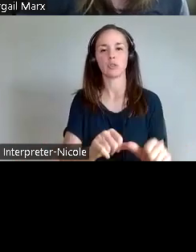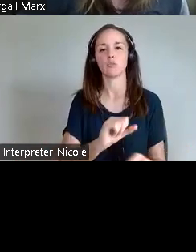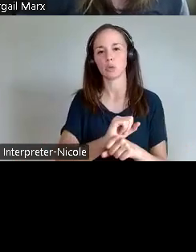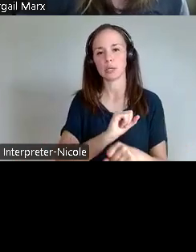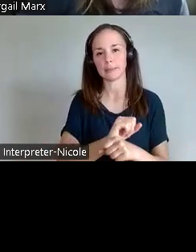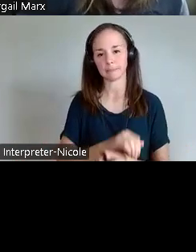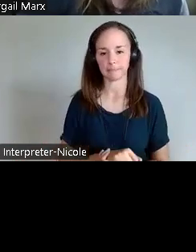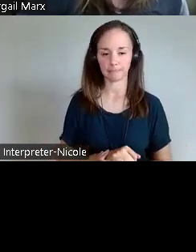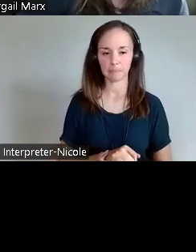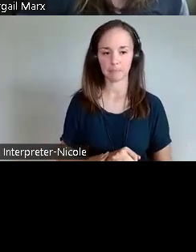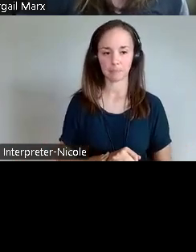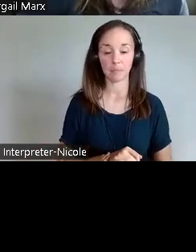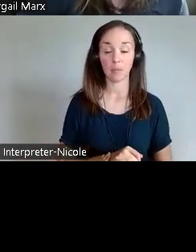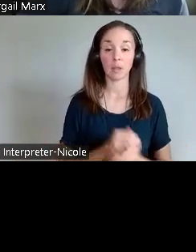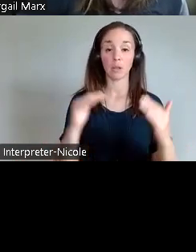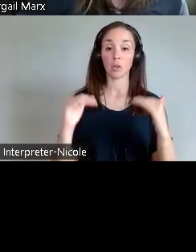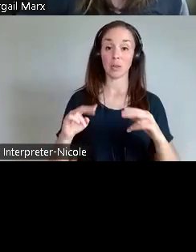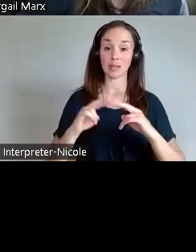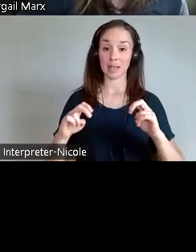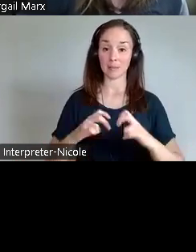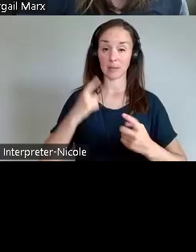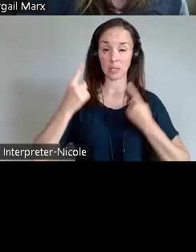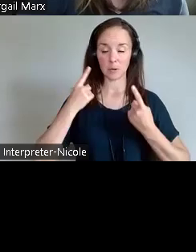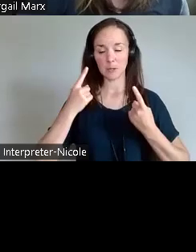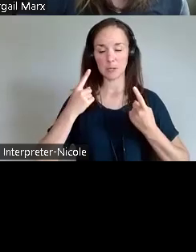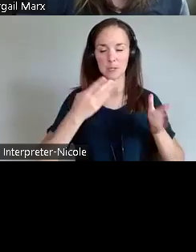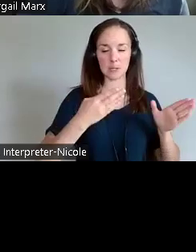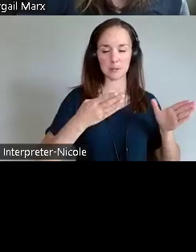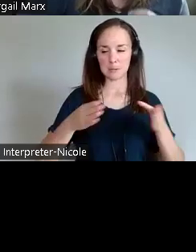So our assessment in the considerations at this point shifted more towards beginning to